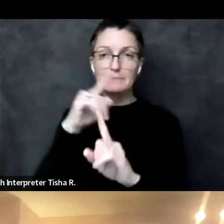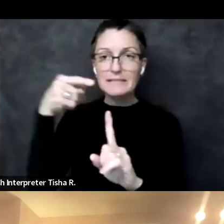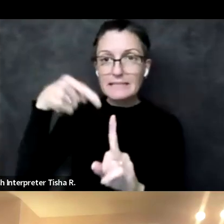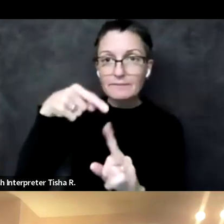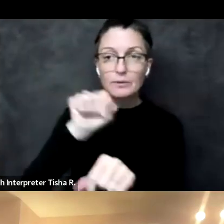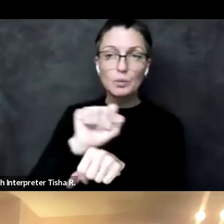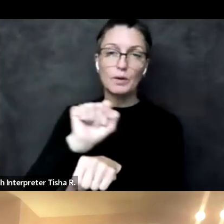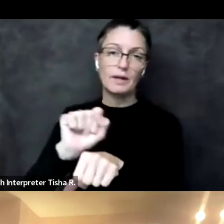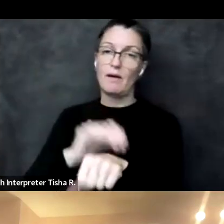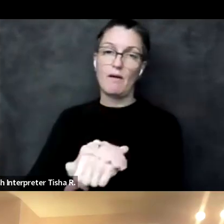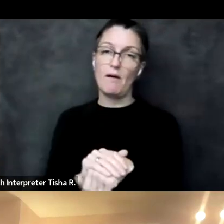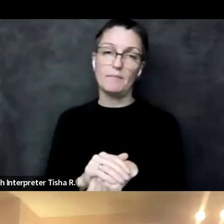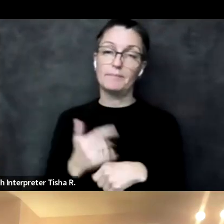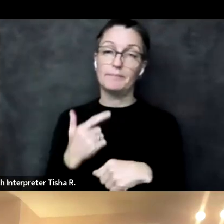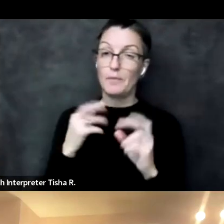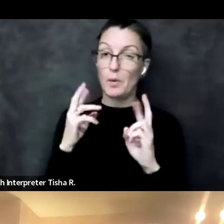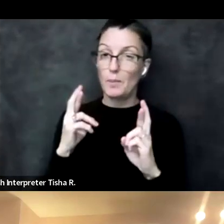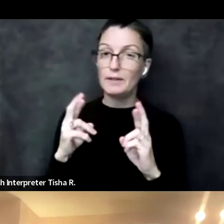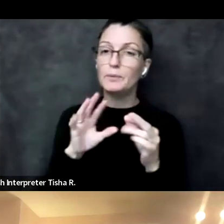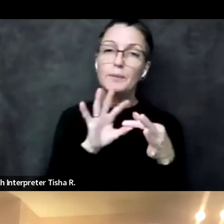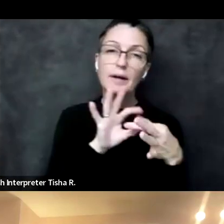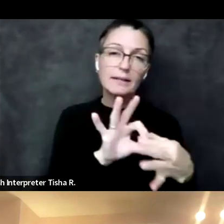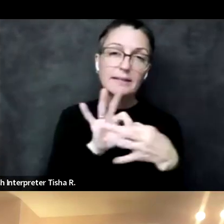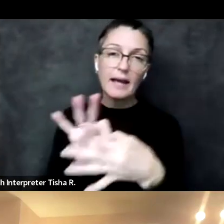I'm just hoping to connect with more Arab